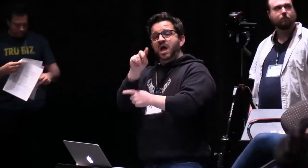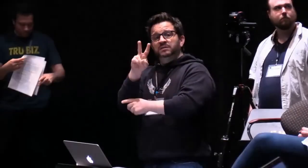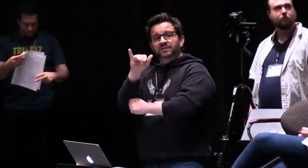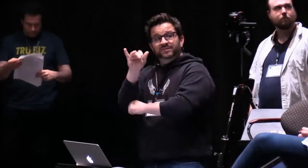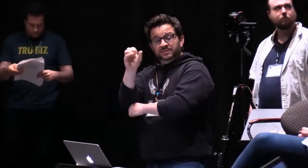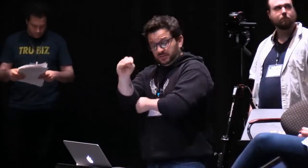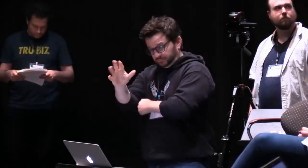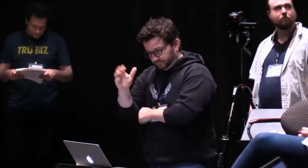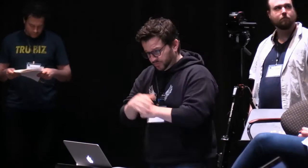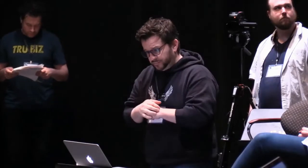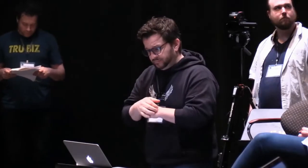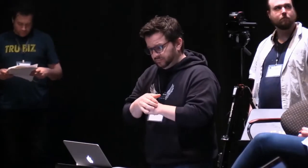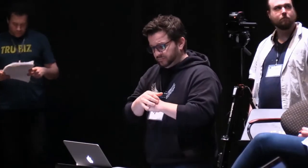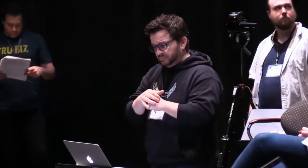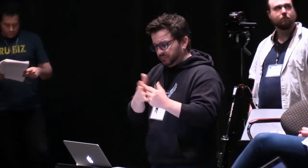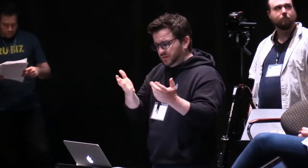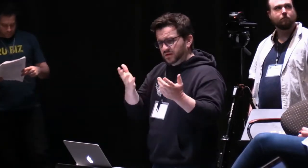advocacy, activism?